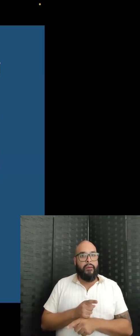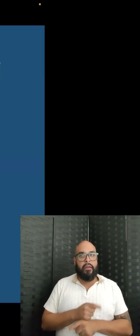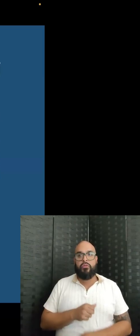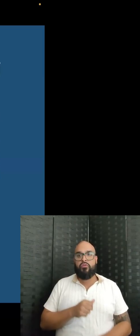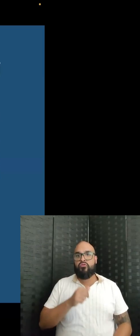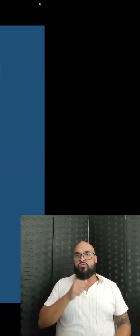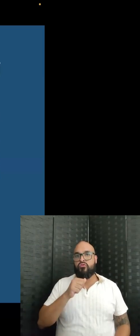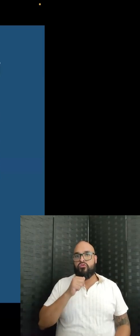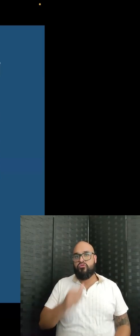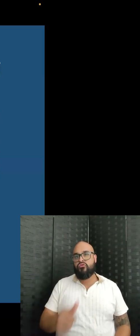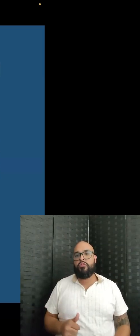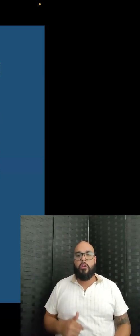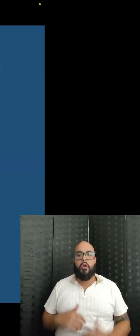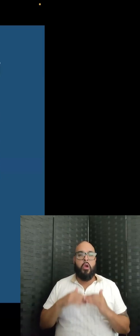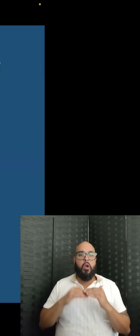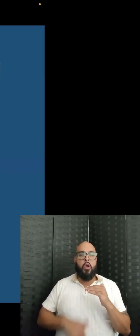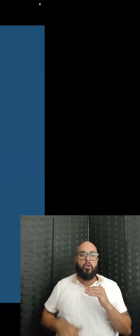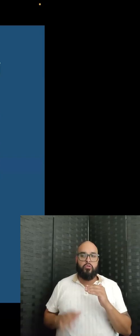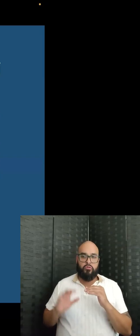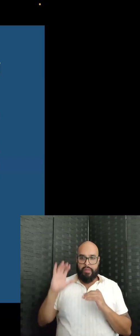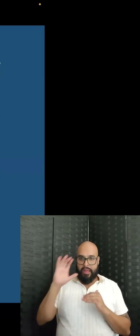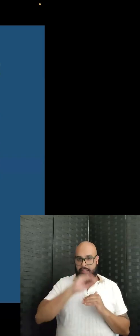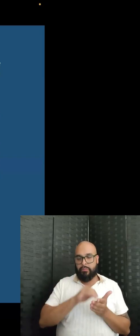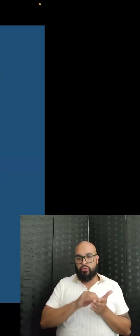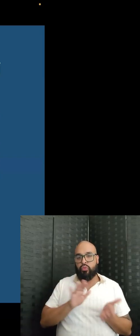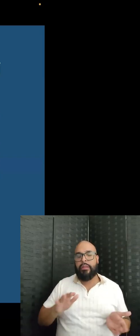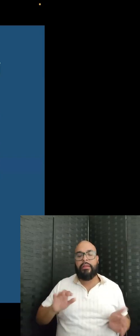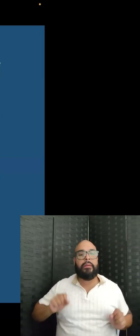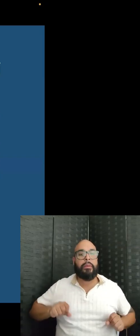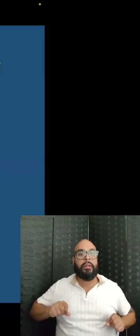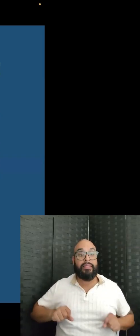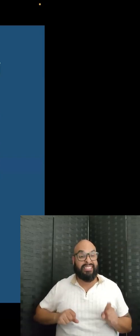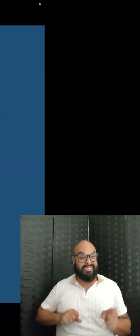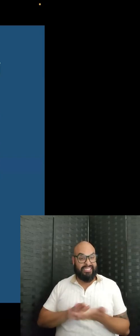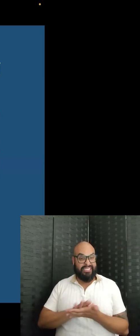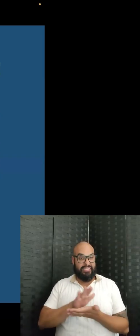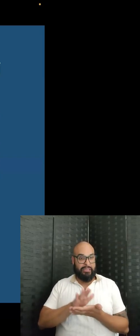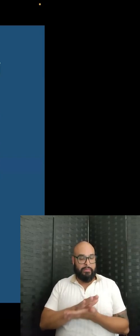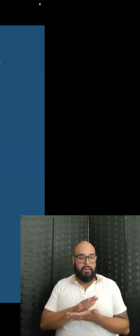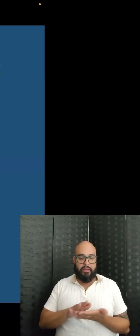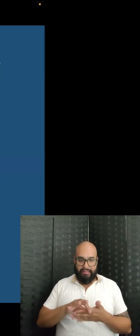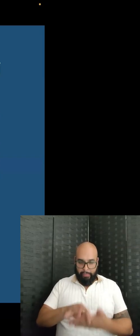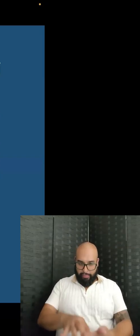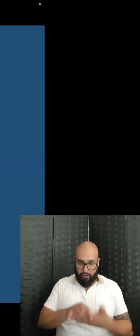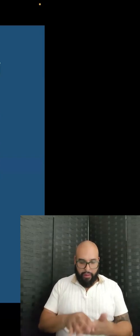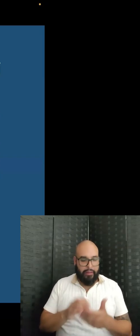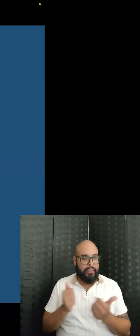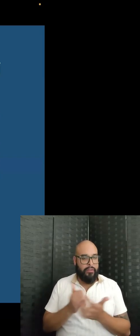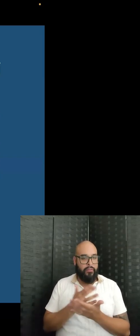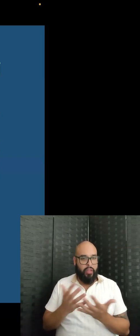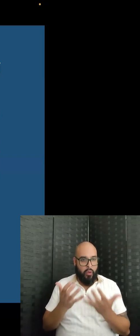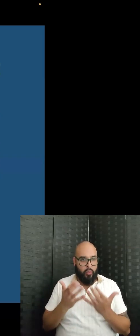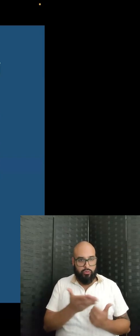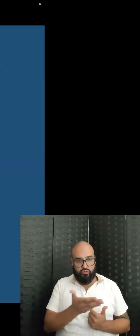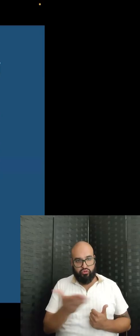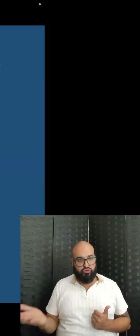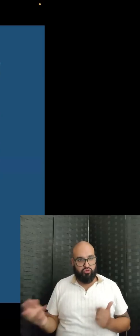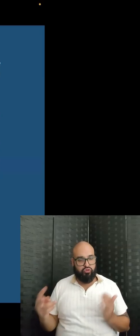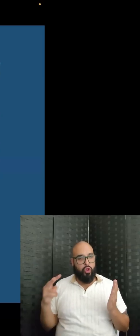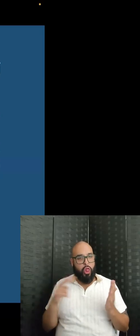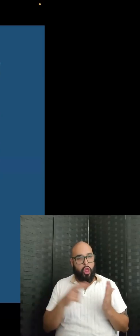So this Canva handout is really the crux of what I want you to look at, this Canva handout, and then we'll look at the document.